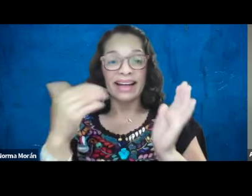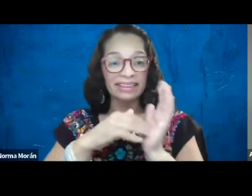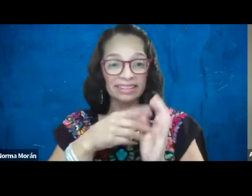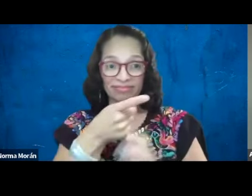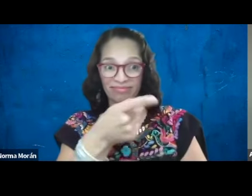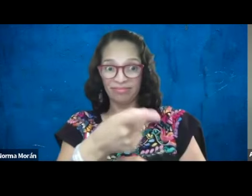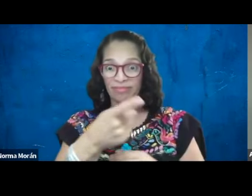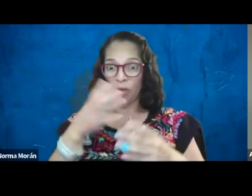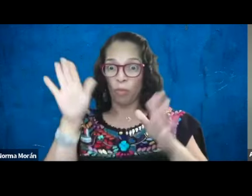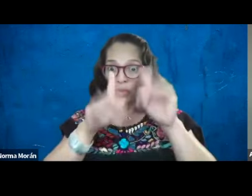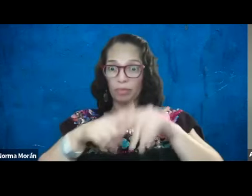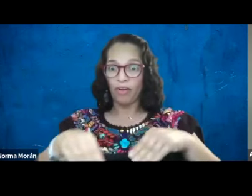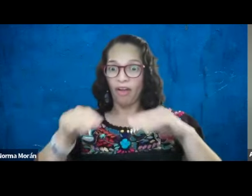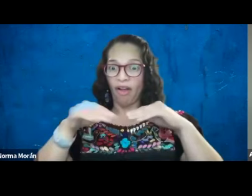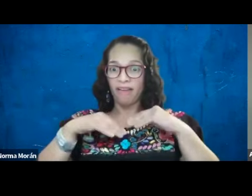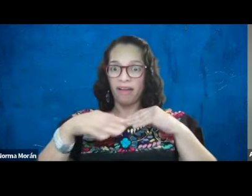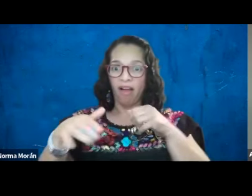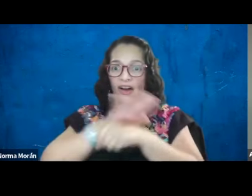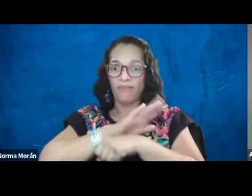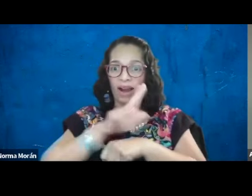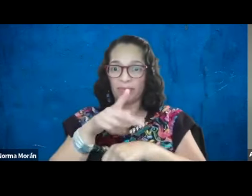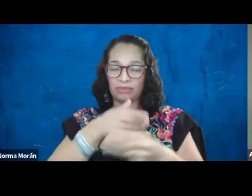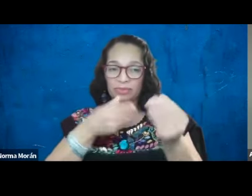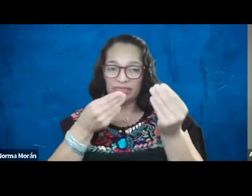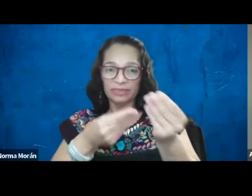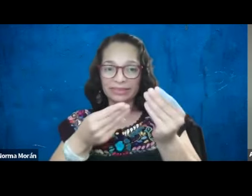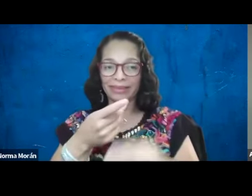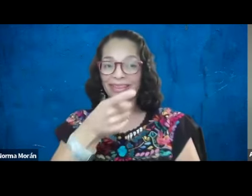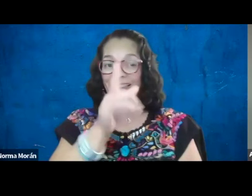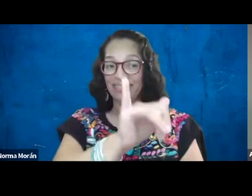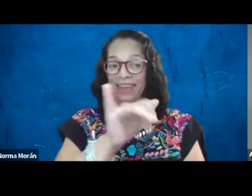me they're connected and here again i was worried